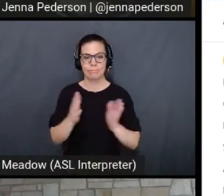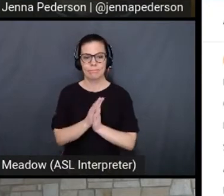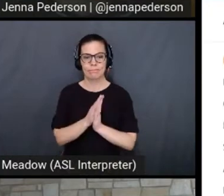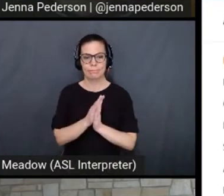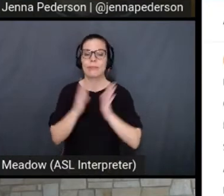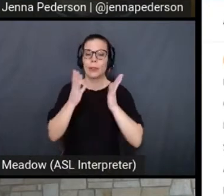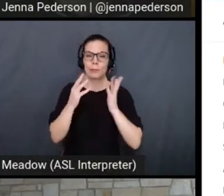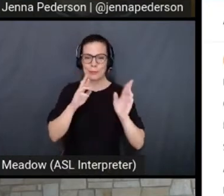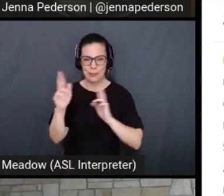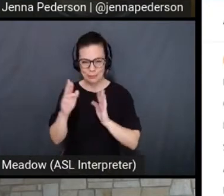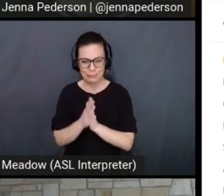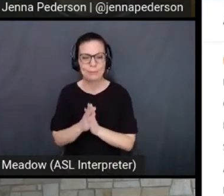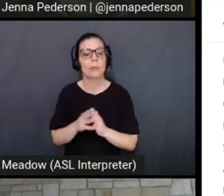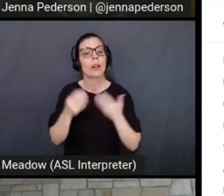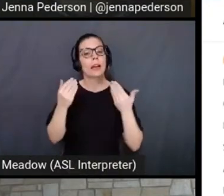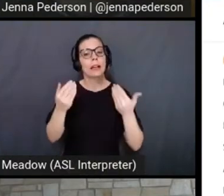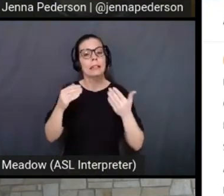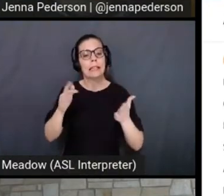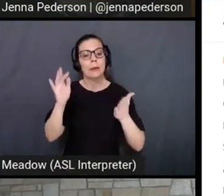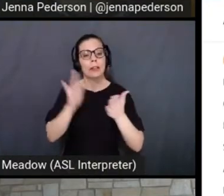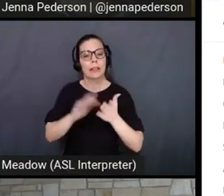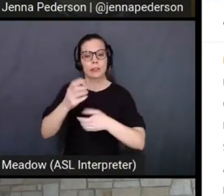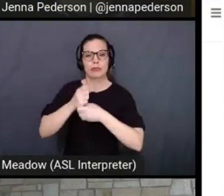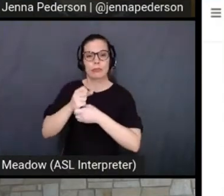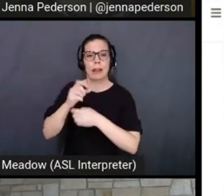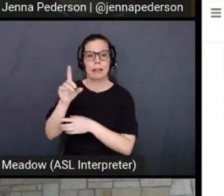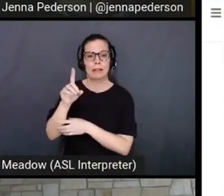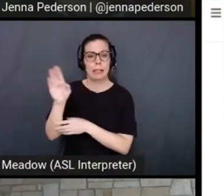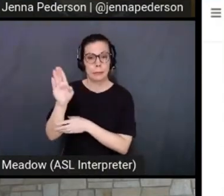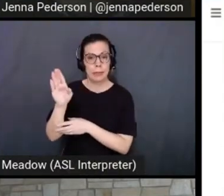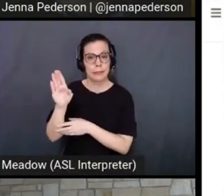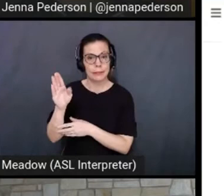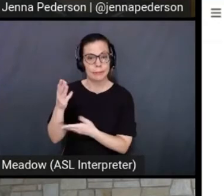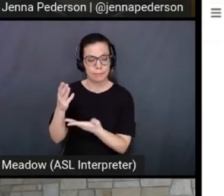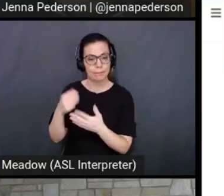Here we go and then I'm just gonna click create database.